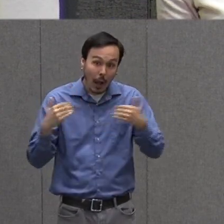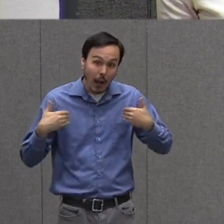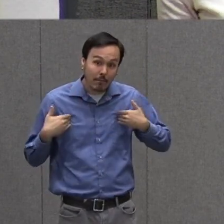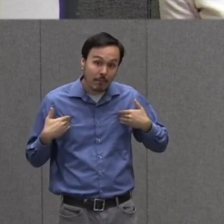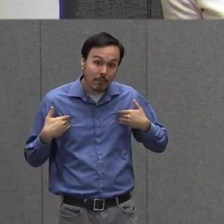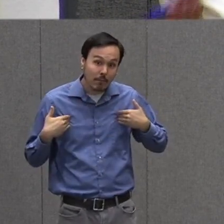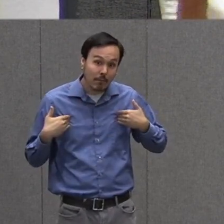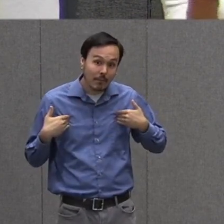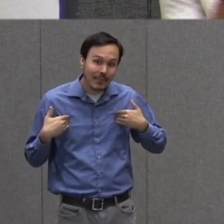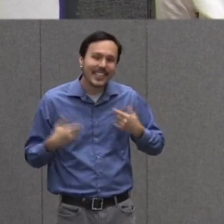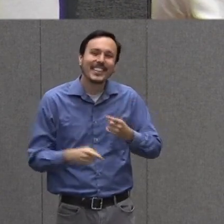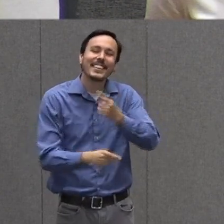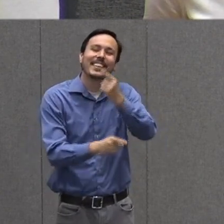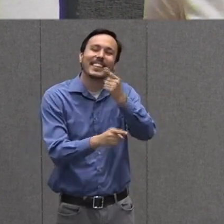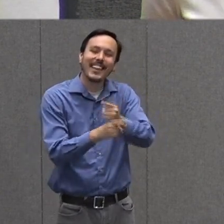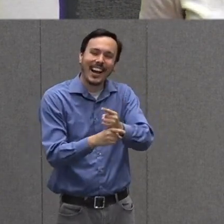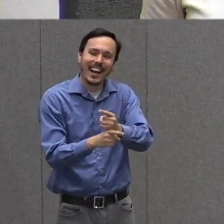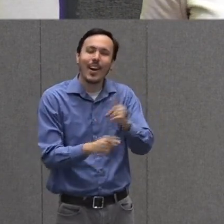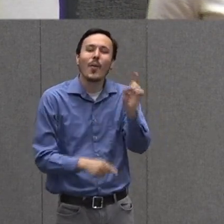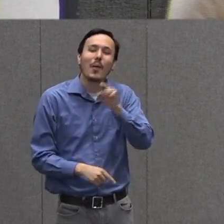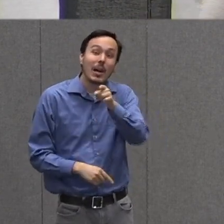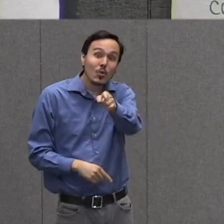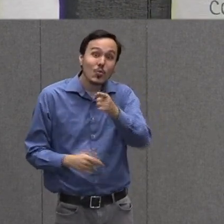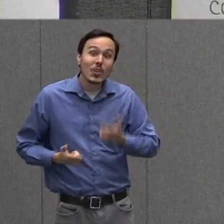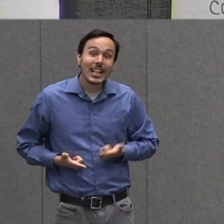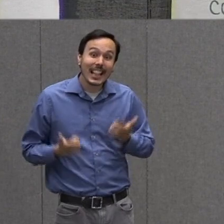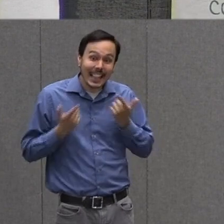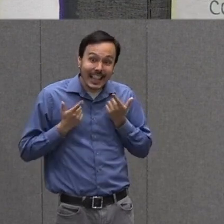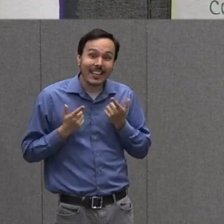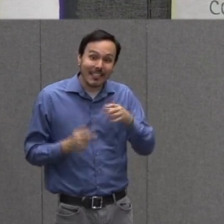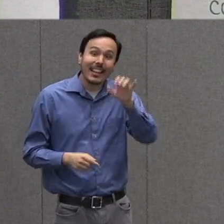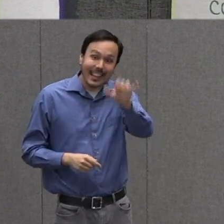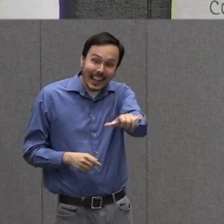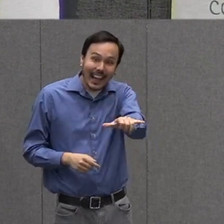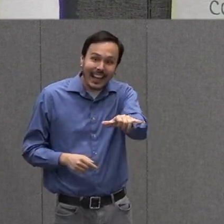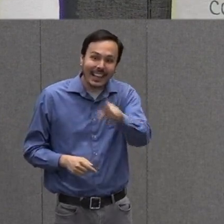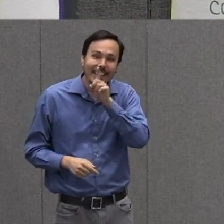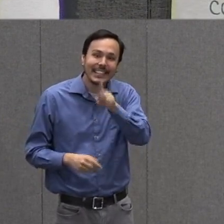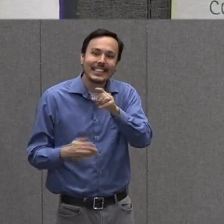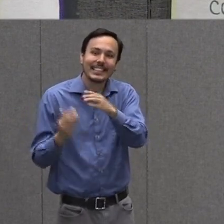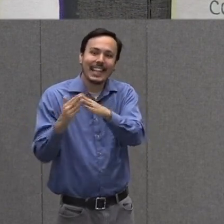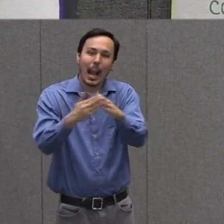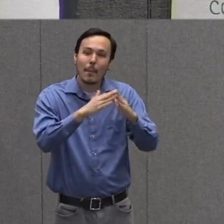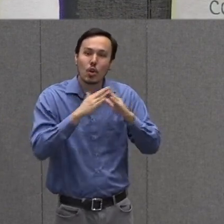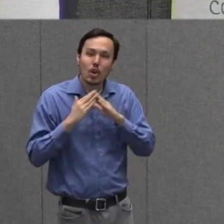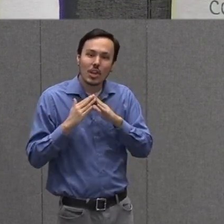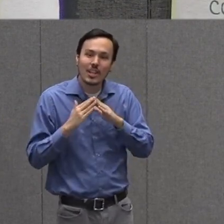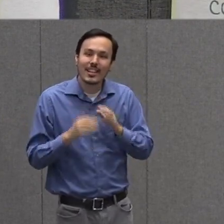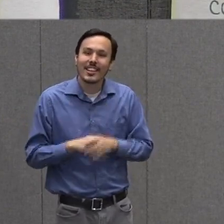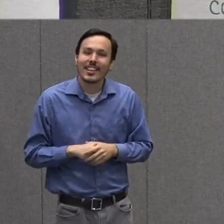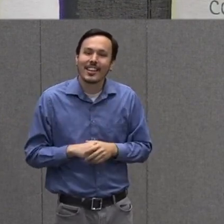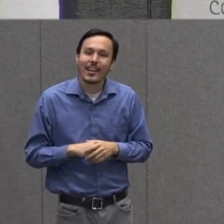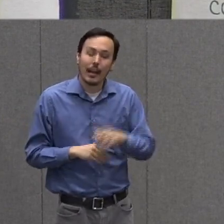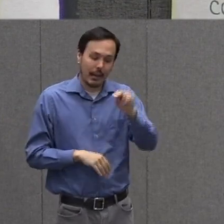That's right, it's the place where you live. So the neighborhoods are the people